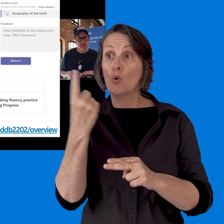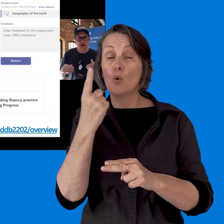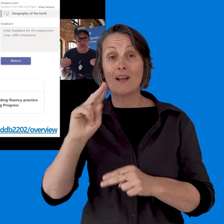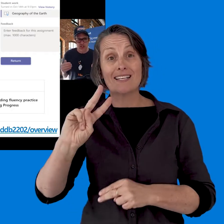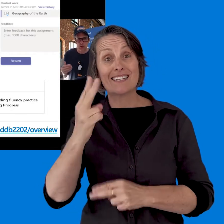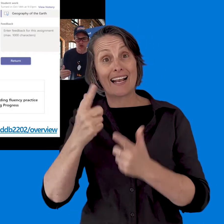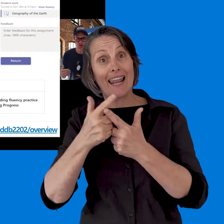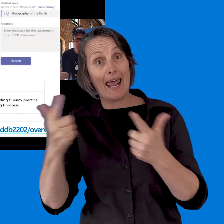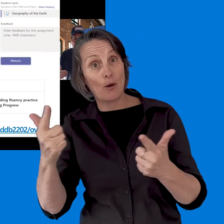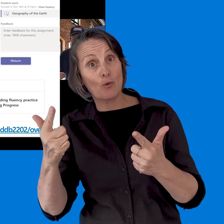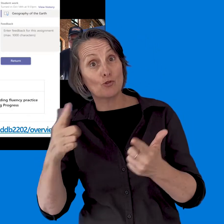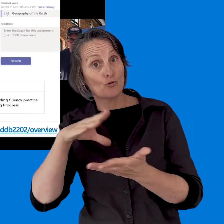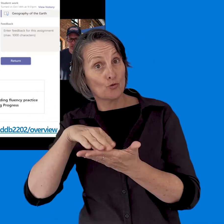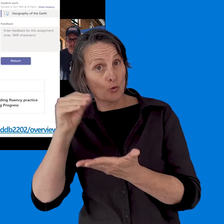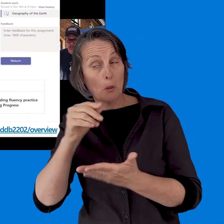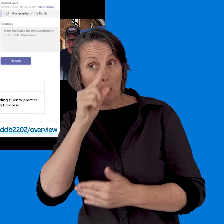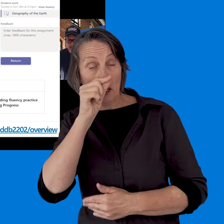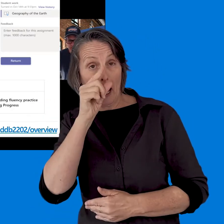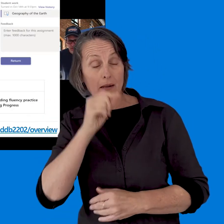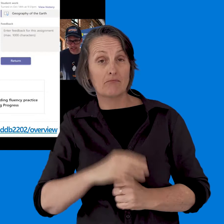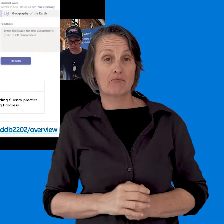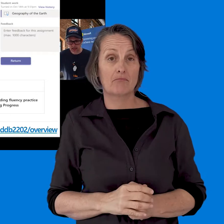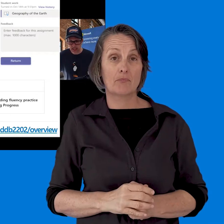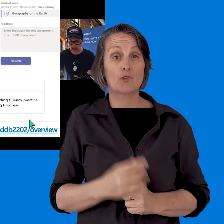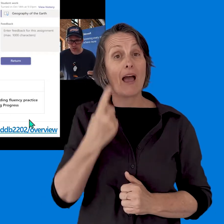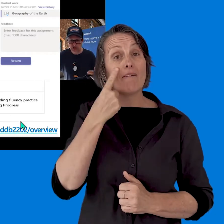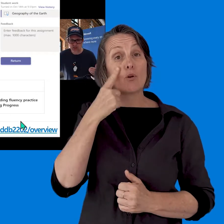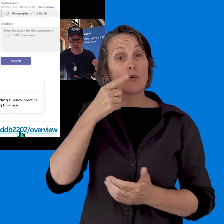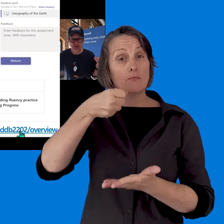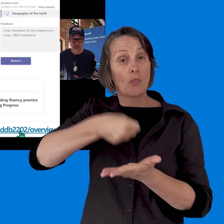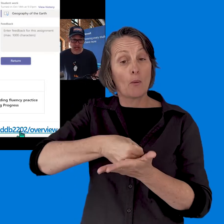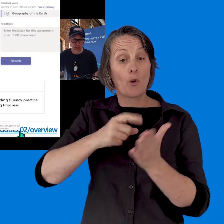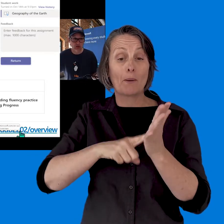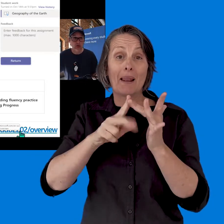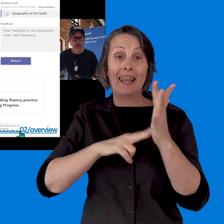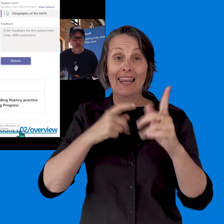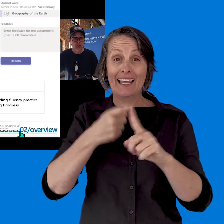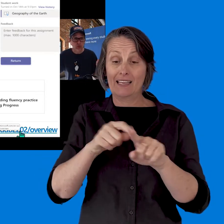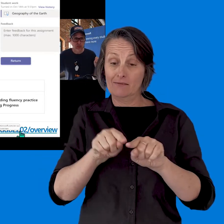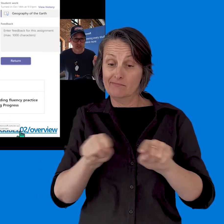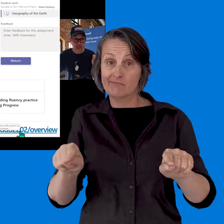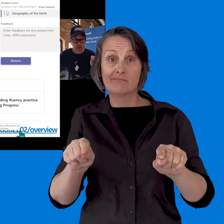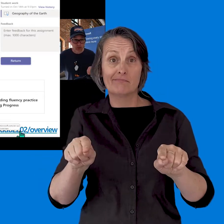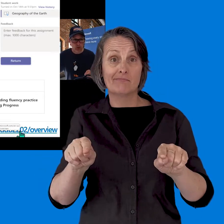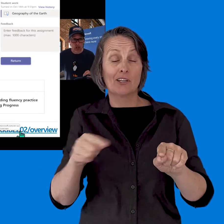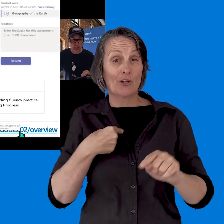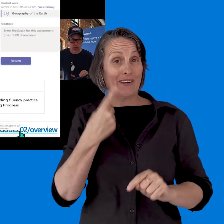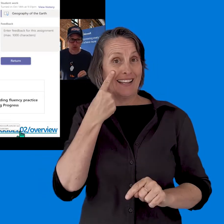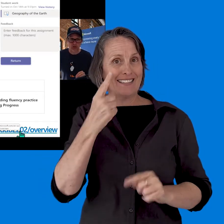So I just wanna draw your attention. There's a nice little link down here which is going to take you to this online course,